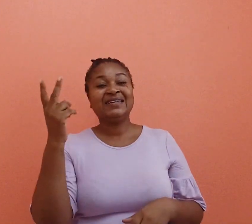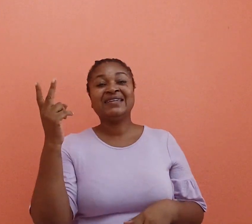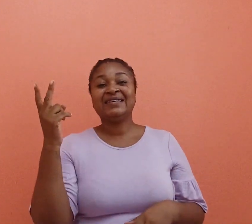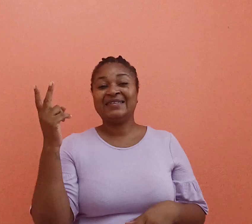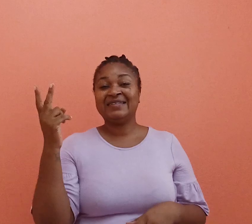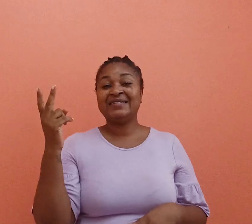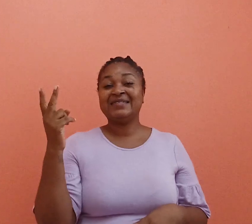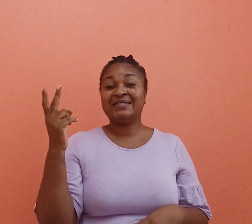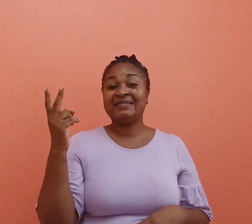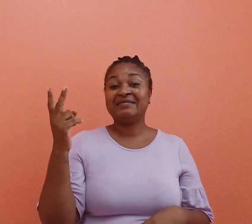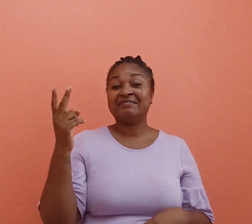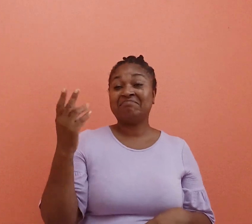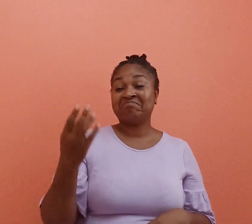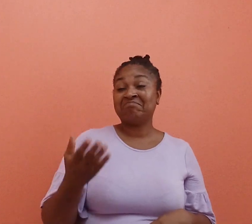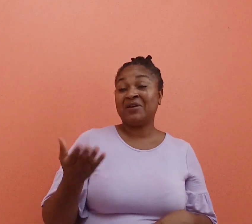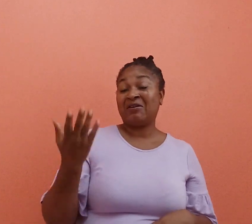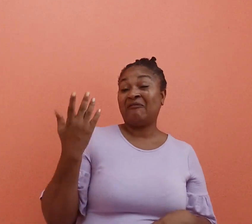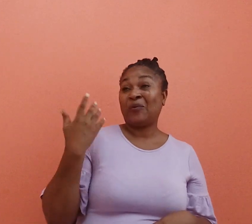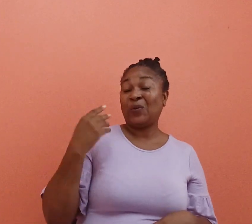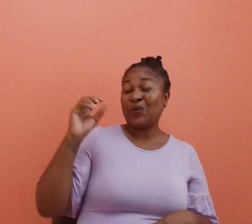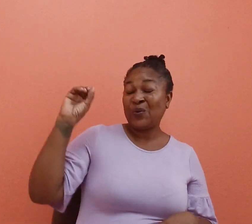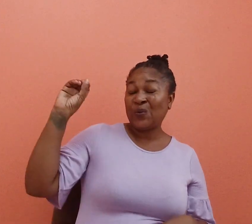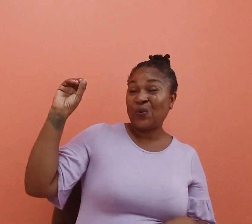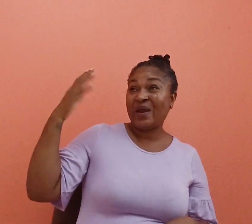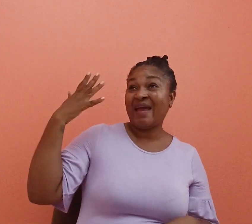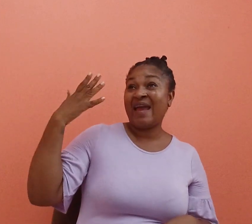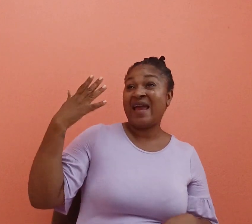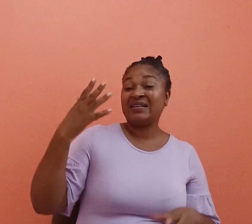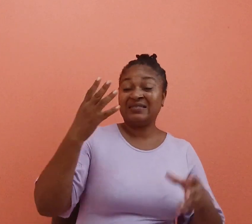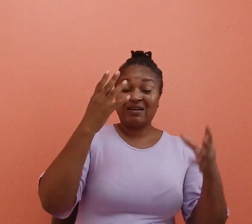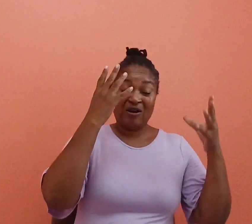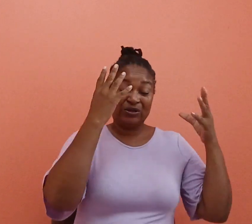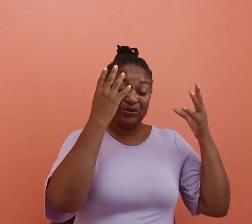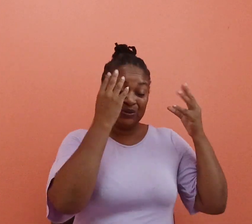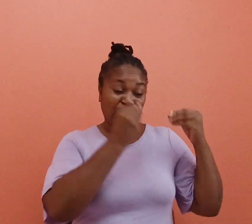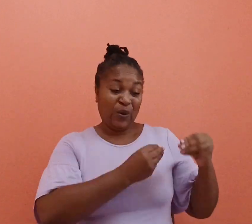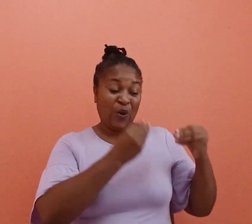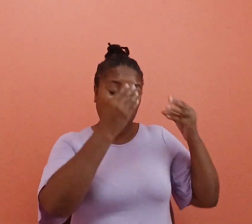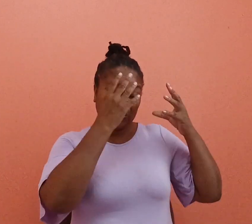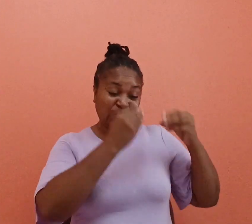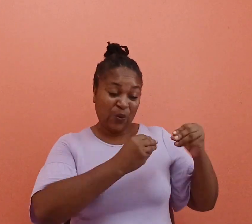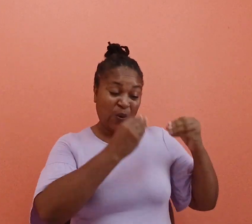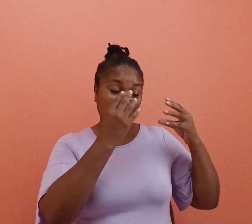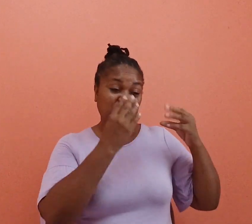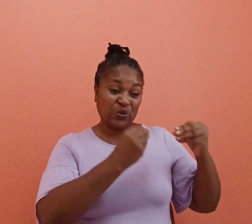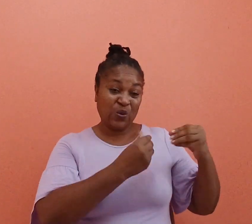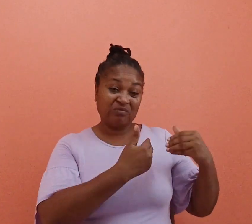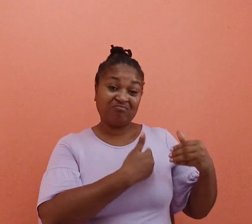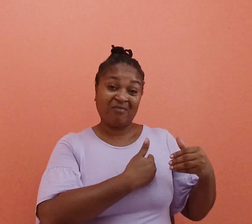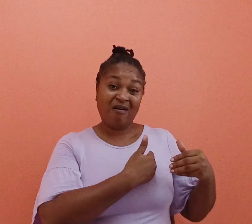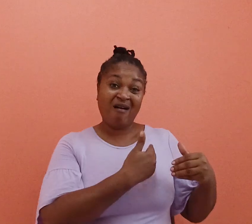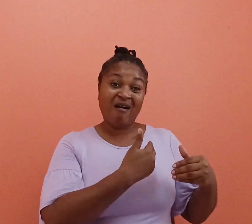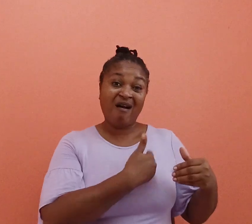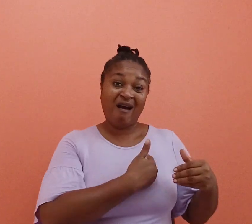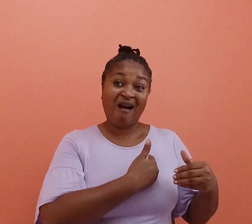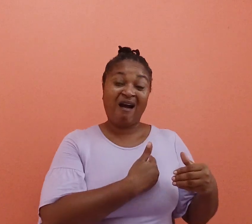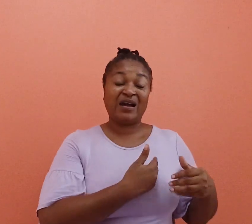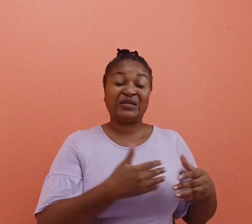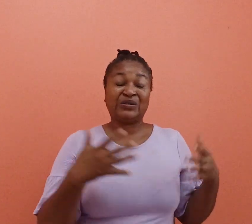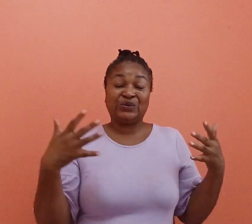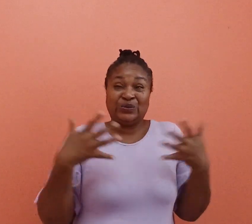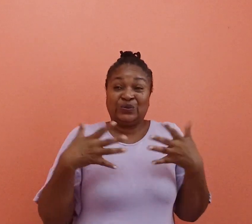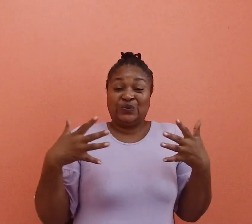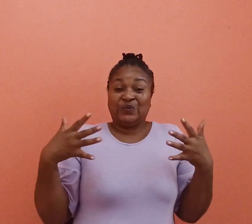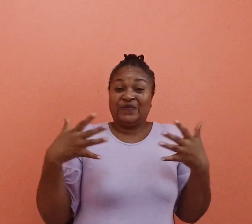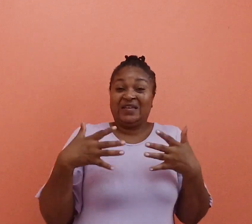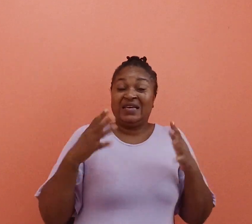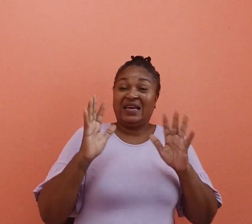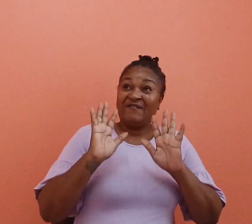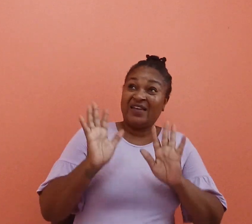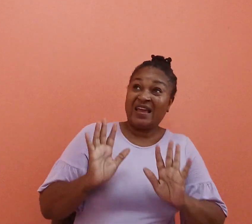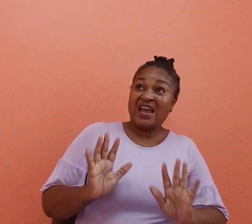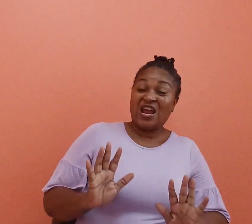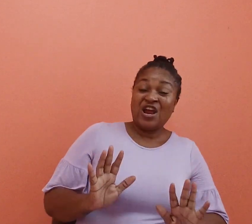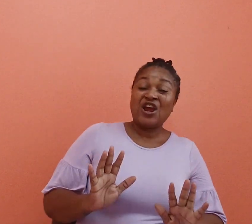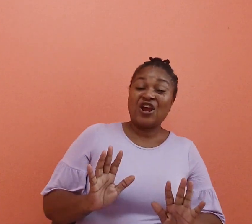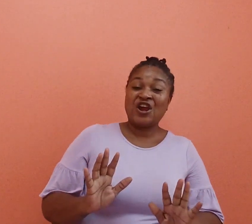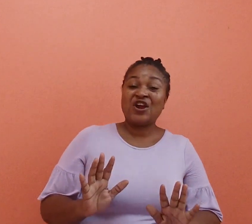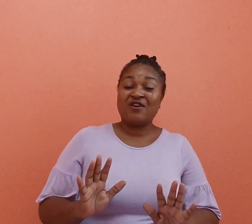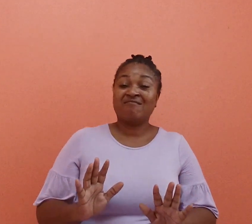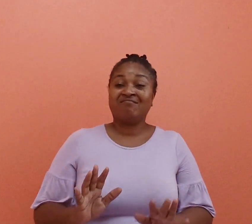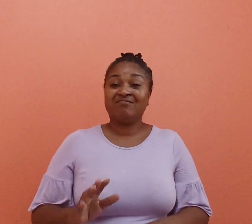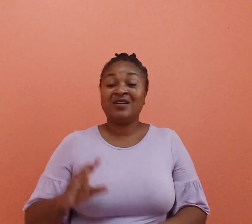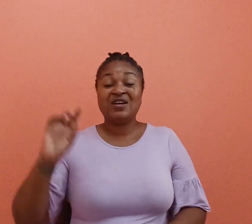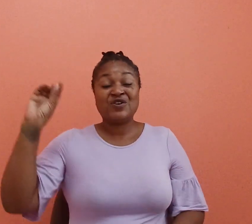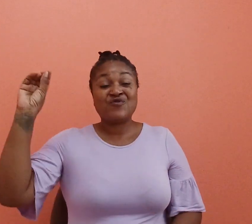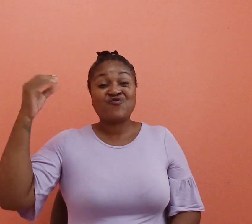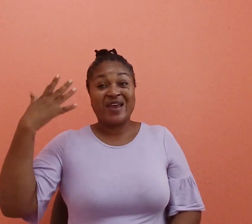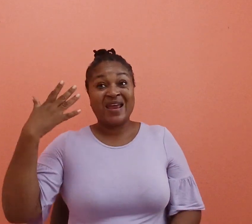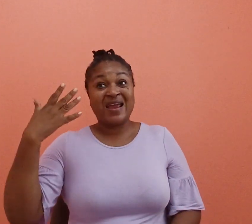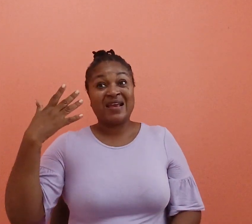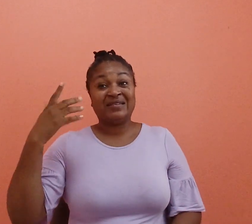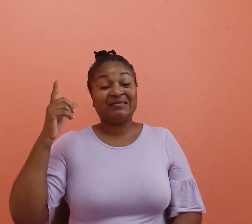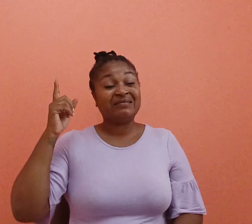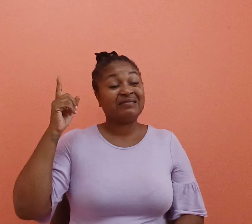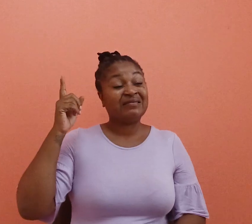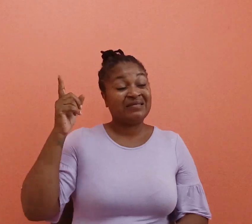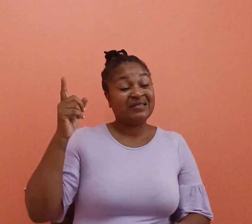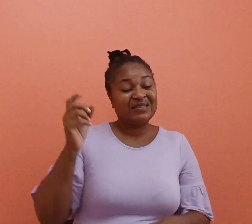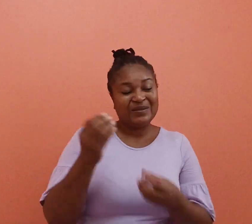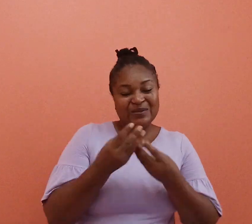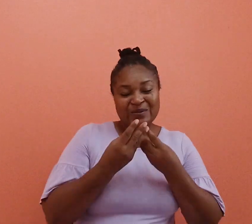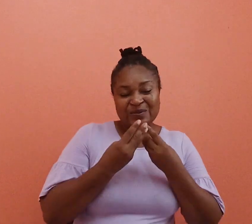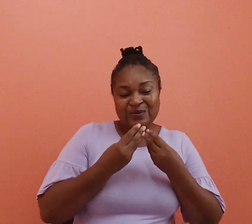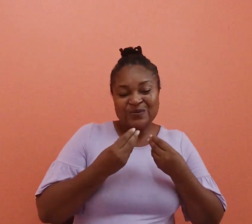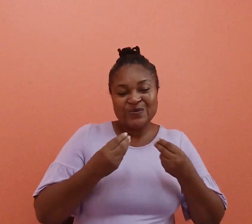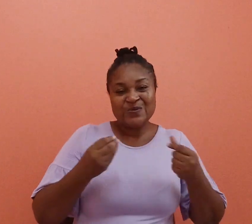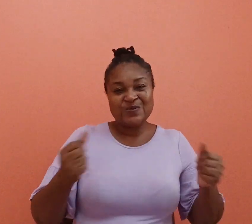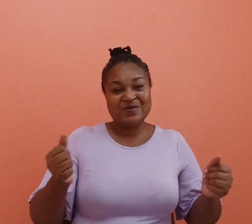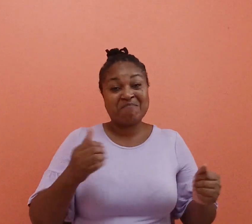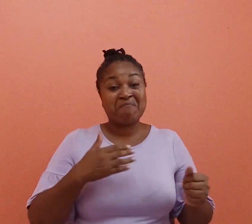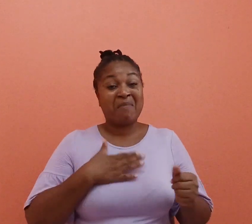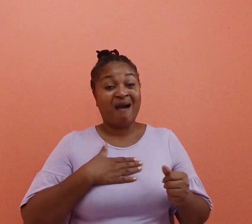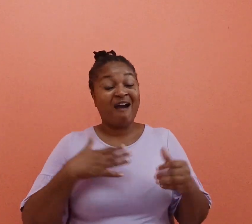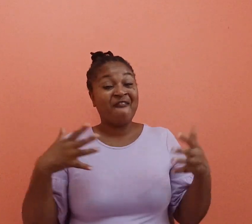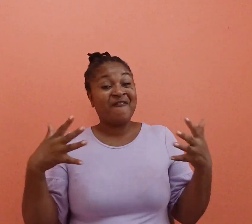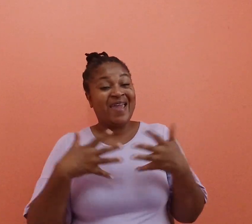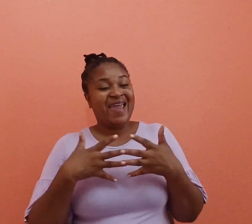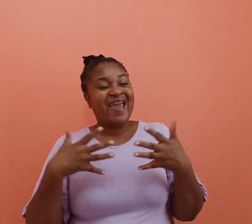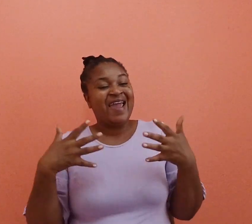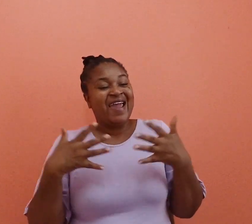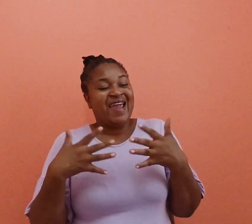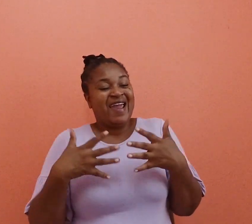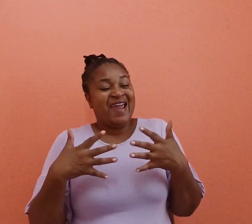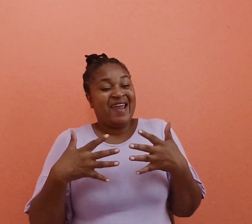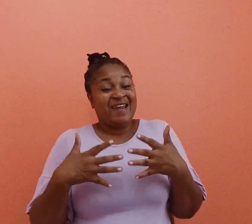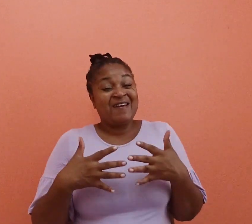It was grace that taught my heart to fear and grace my fears relieved.